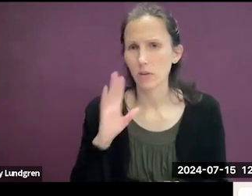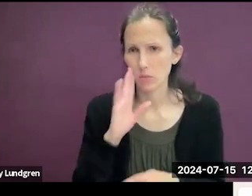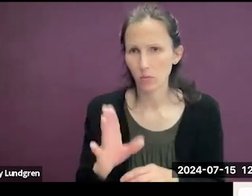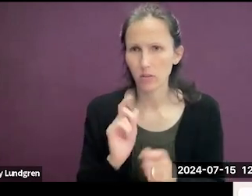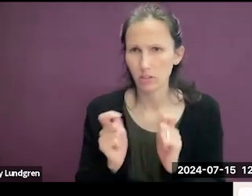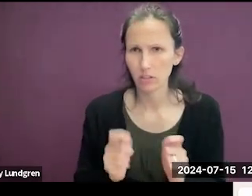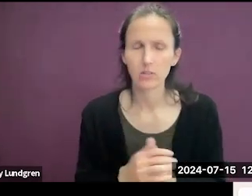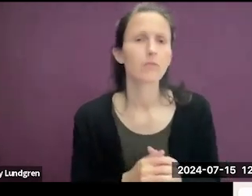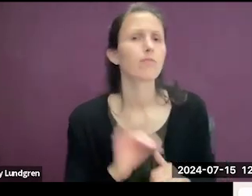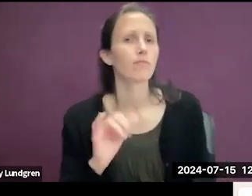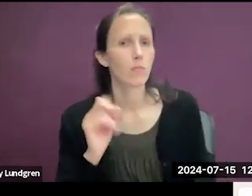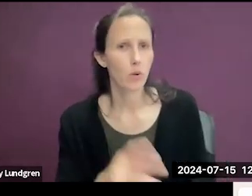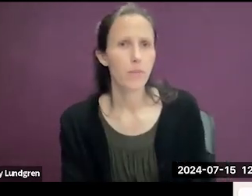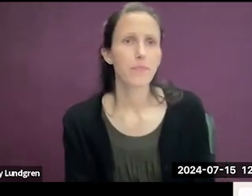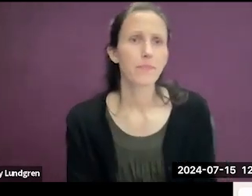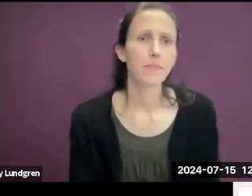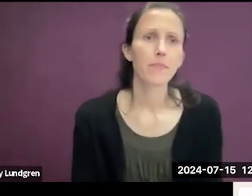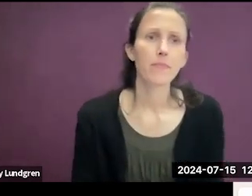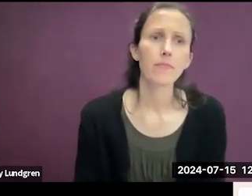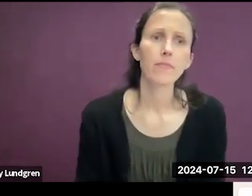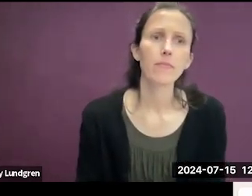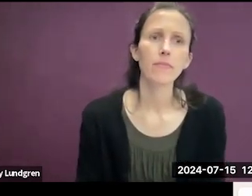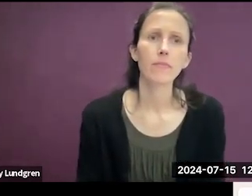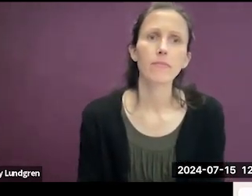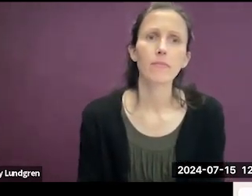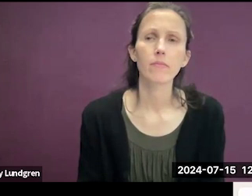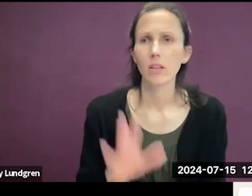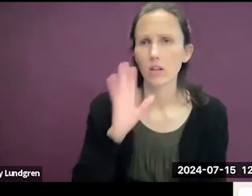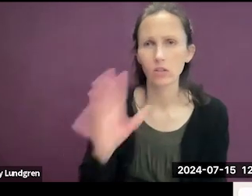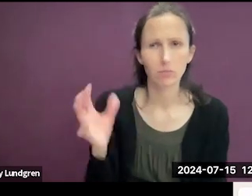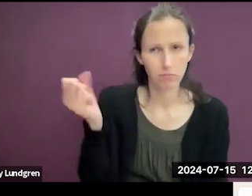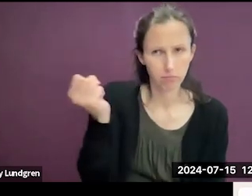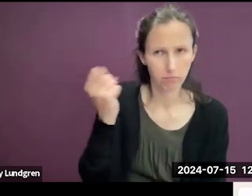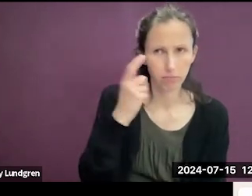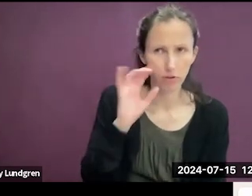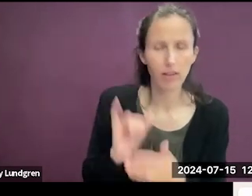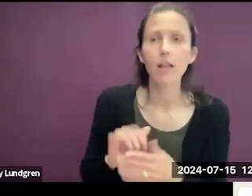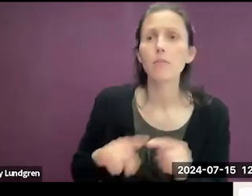[Participant] Okay. Okay. So we'll kind of set that one aside for just a moment, but we will talk about the alt-text